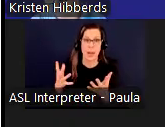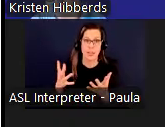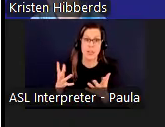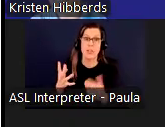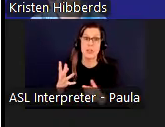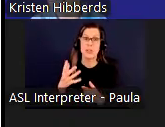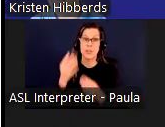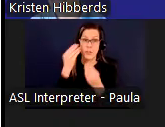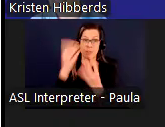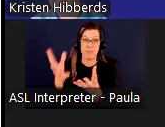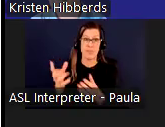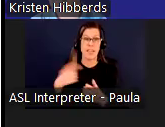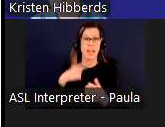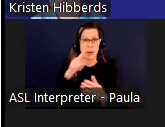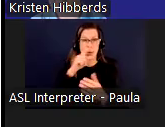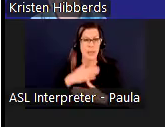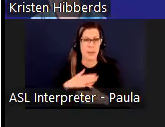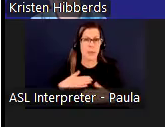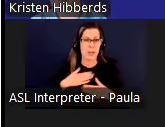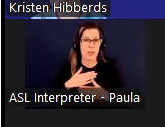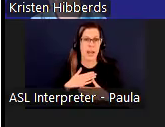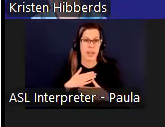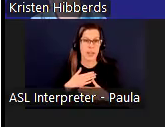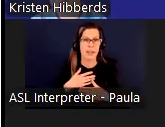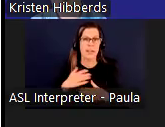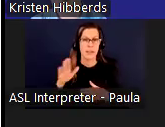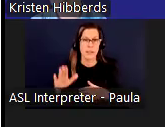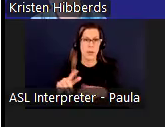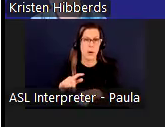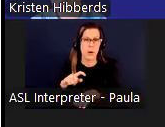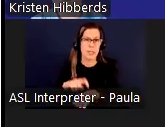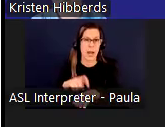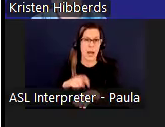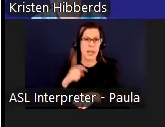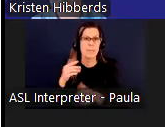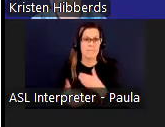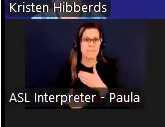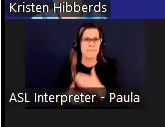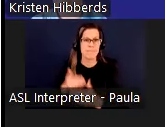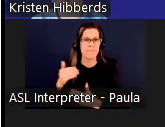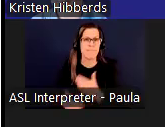I really appreciate the thoughtfulness of the draft in and of itself and Russ and